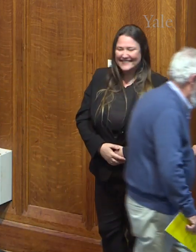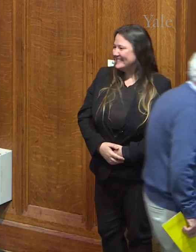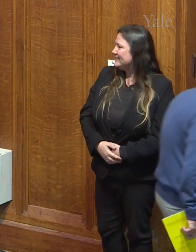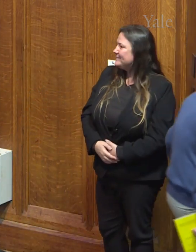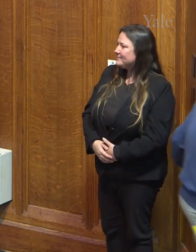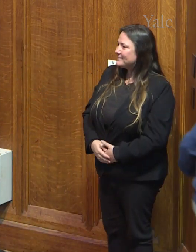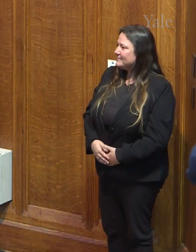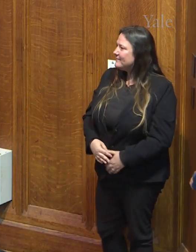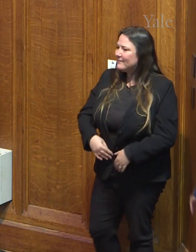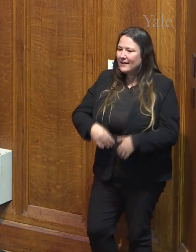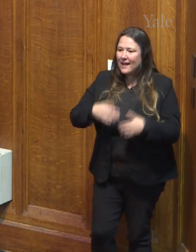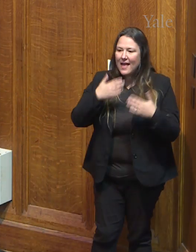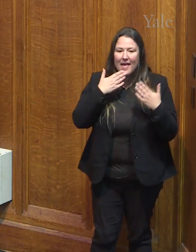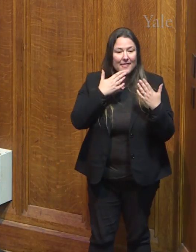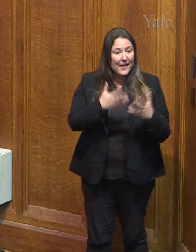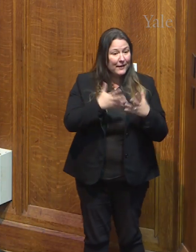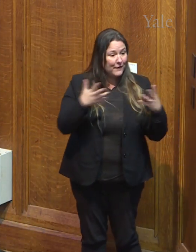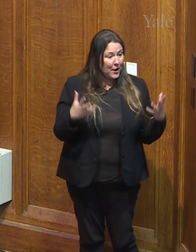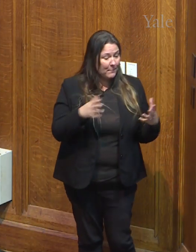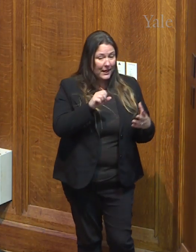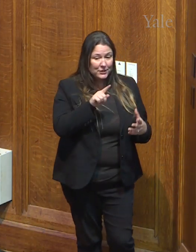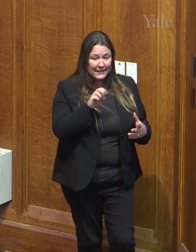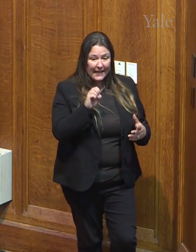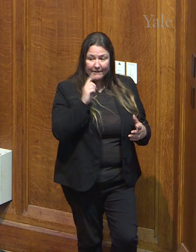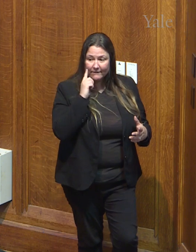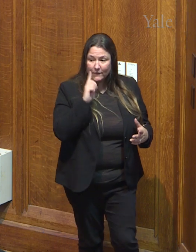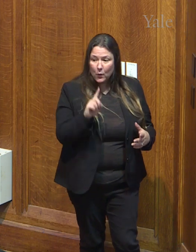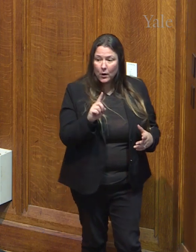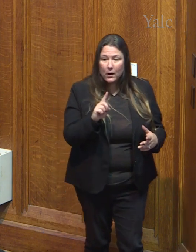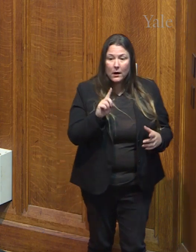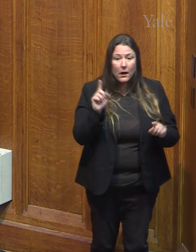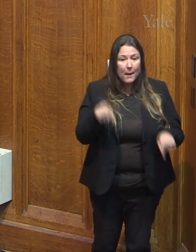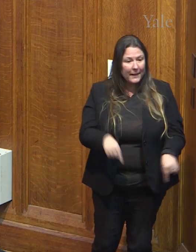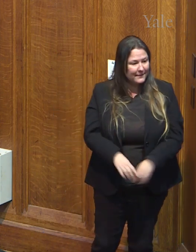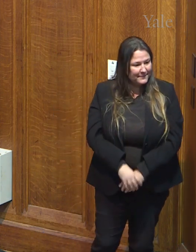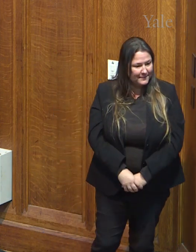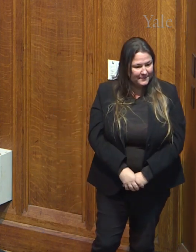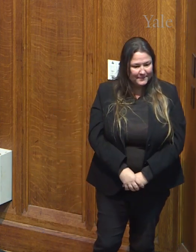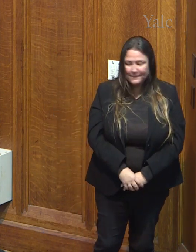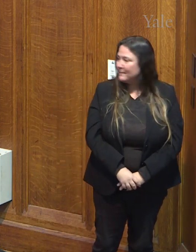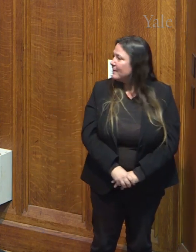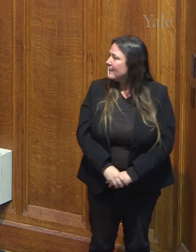Thank you very much, Steve, and thank you all for coming. I think I'll take this device off.